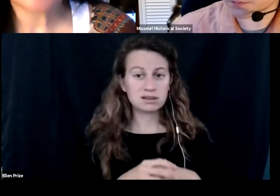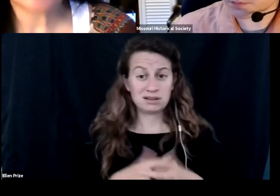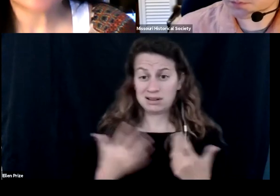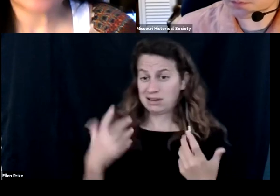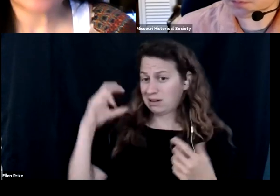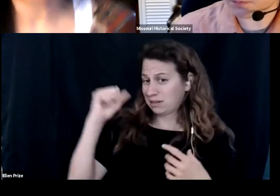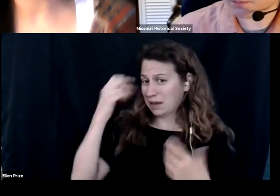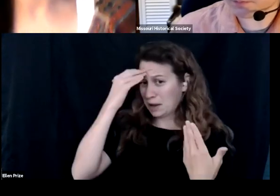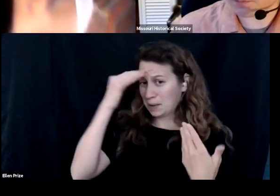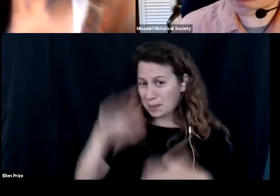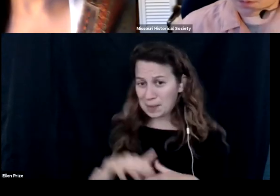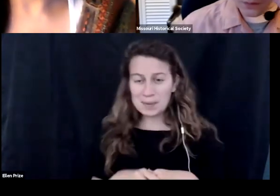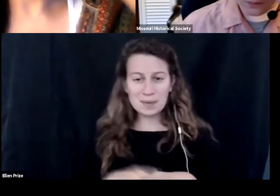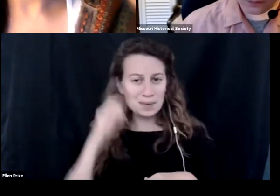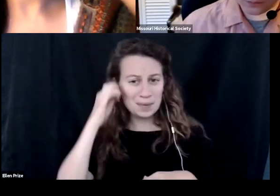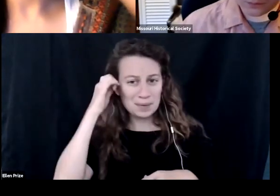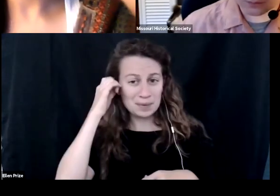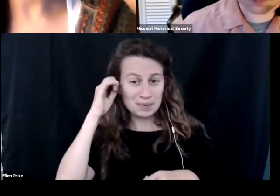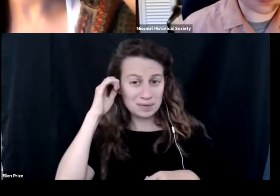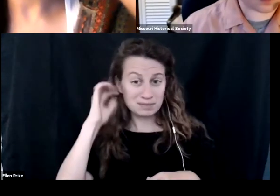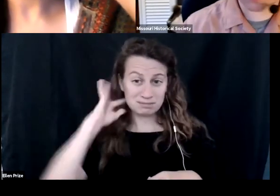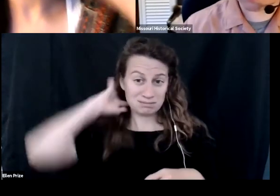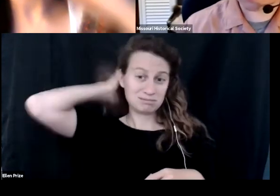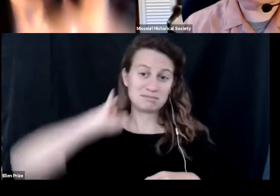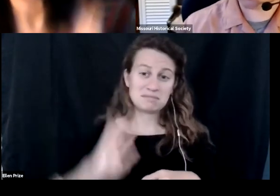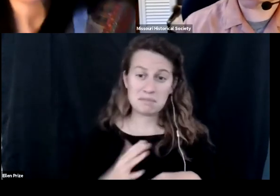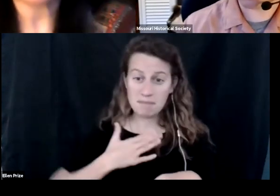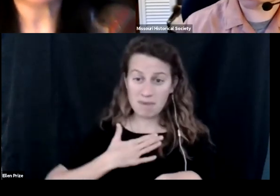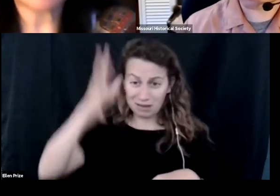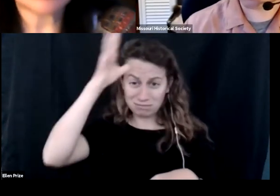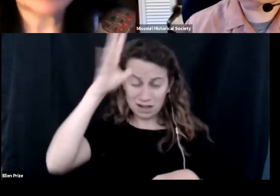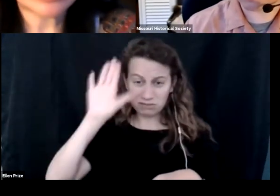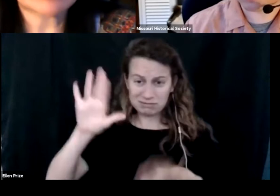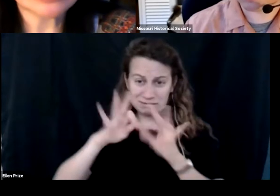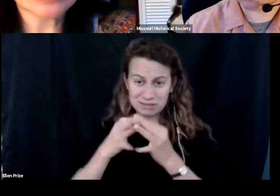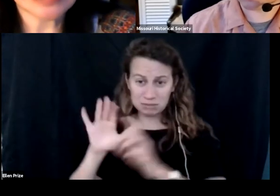that some of my older relatives did some good research for me.